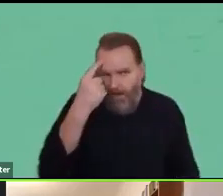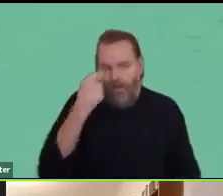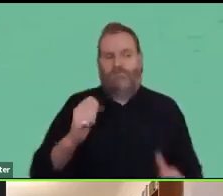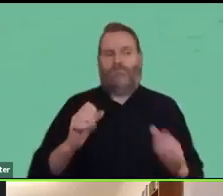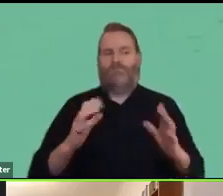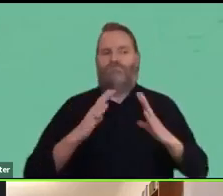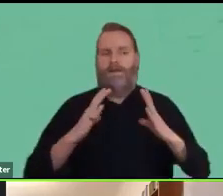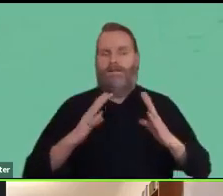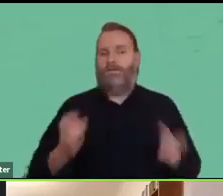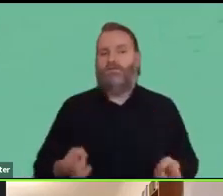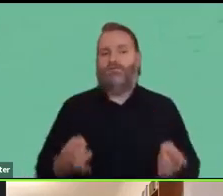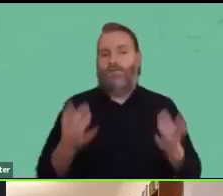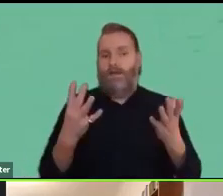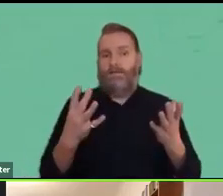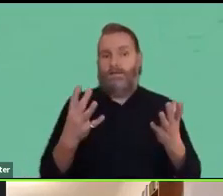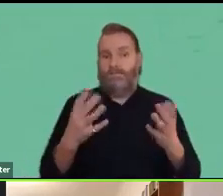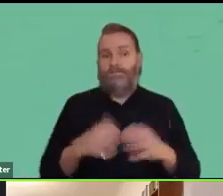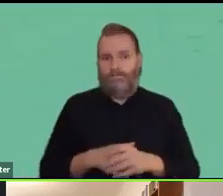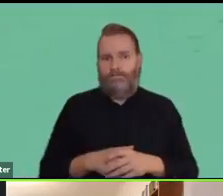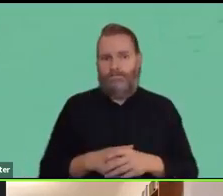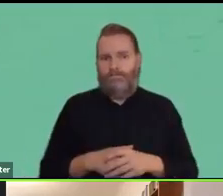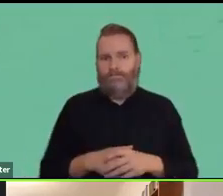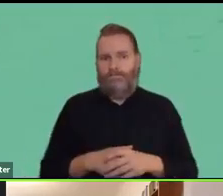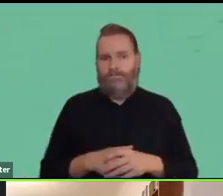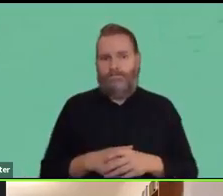going to be putting out lots of practical things, we're going to ask people to do to check that